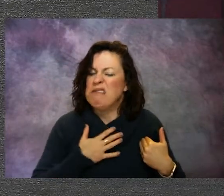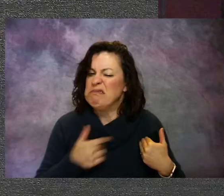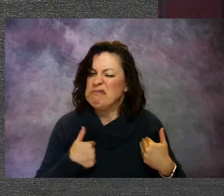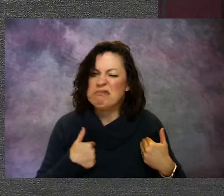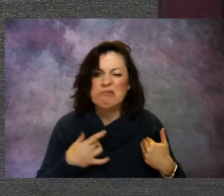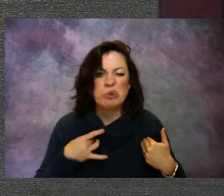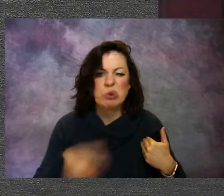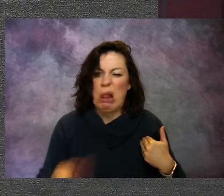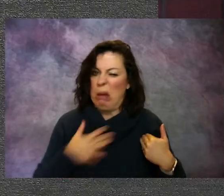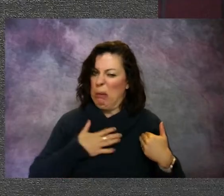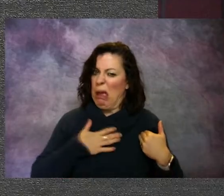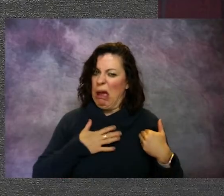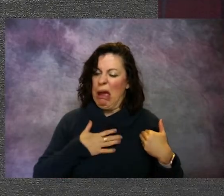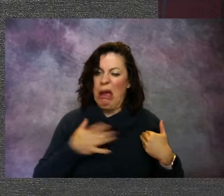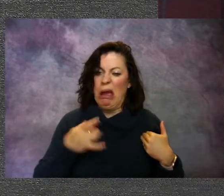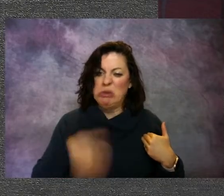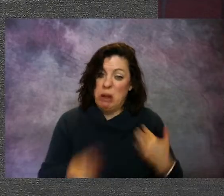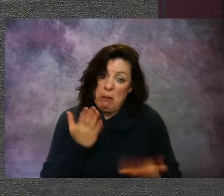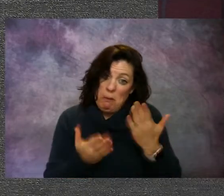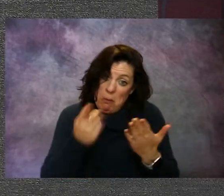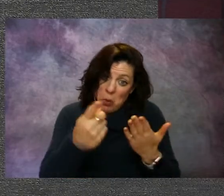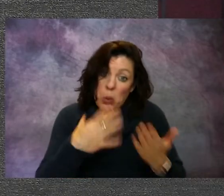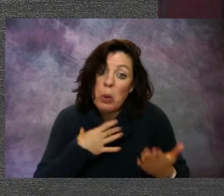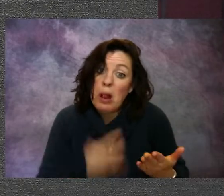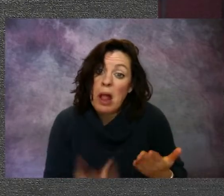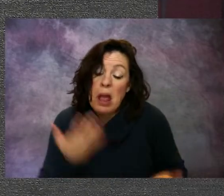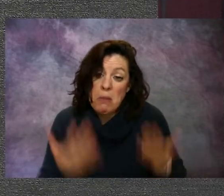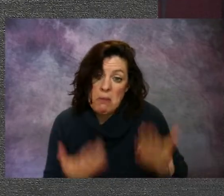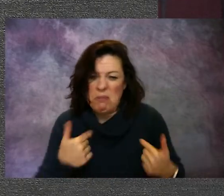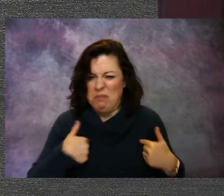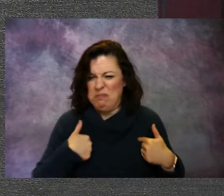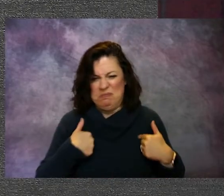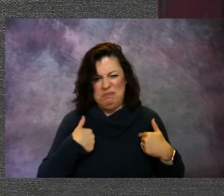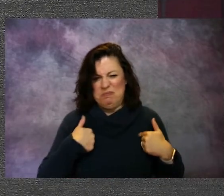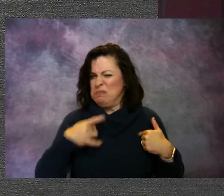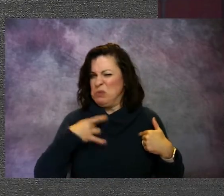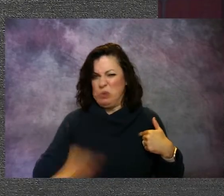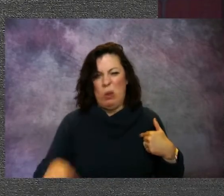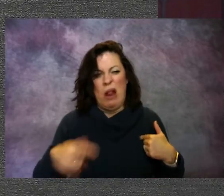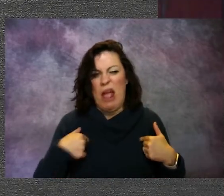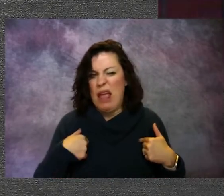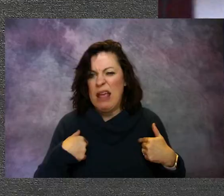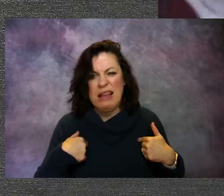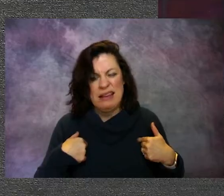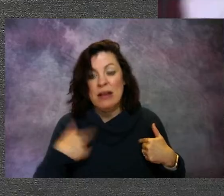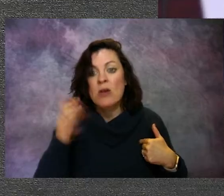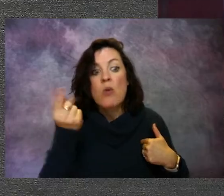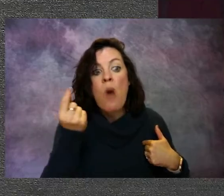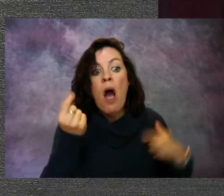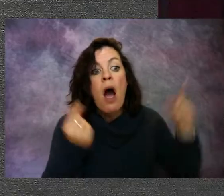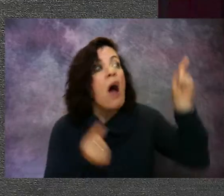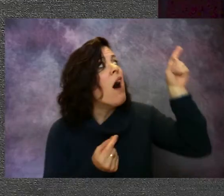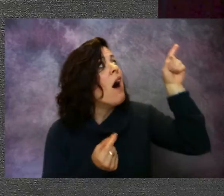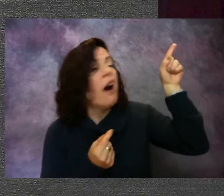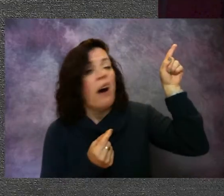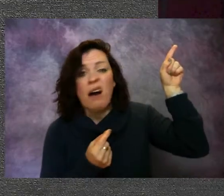I hate this kind of weather, I really don't like it, but it is rainy weather.